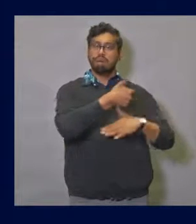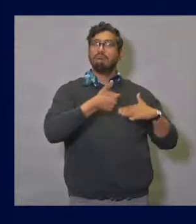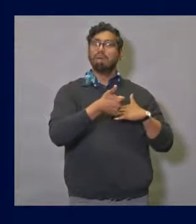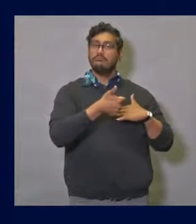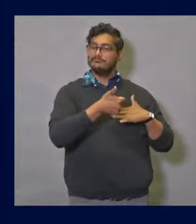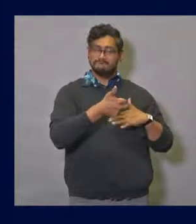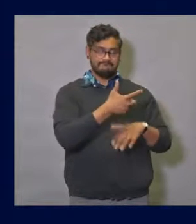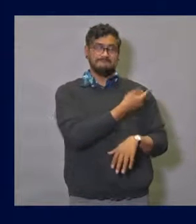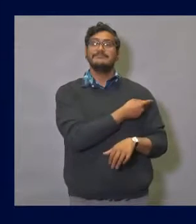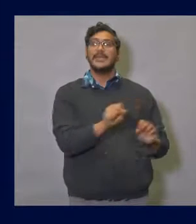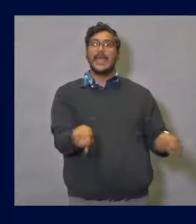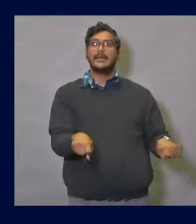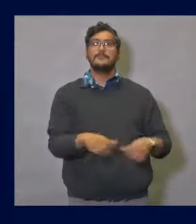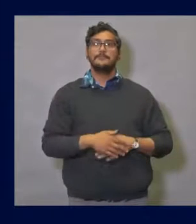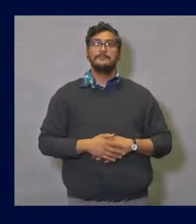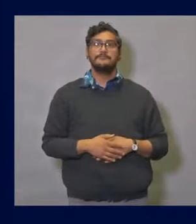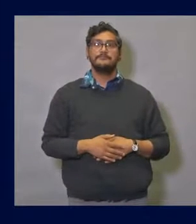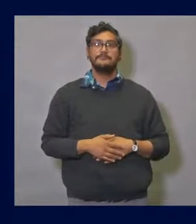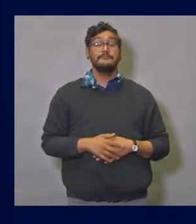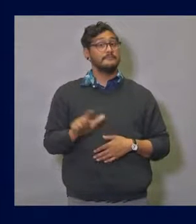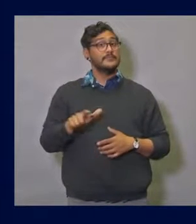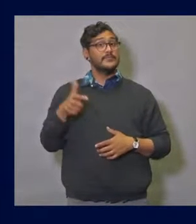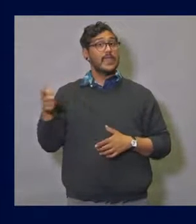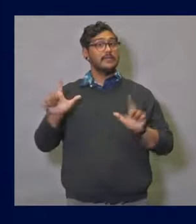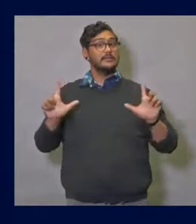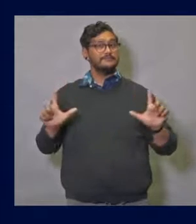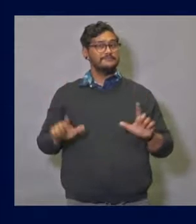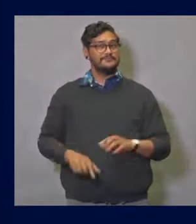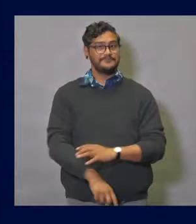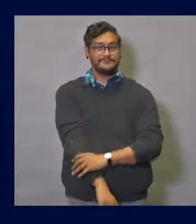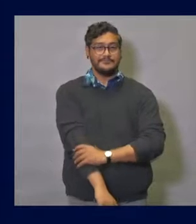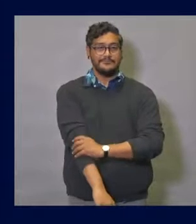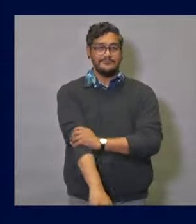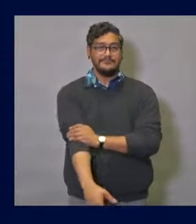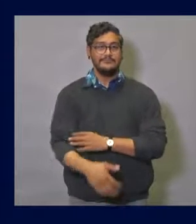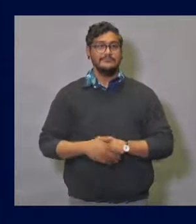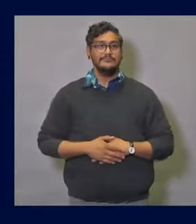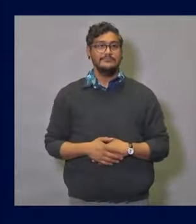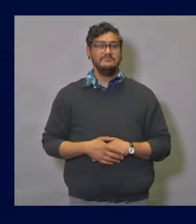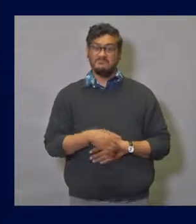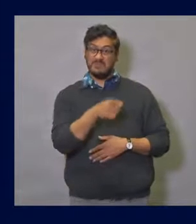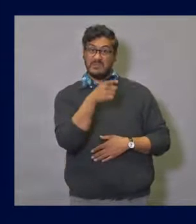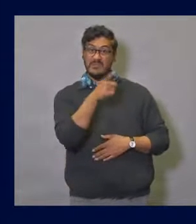SERVICIOS DE LIMPIEZA Y